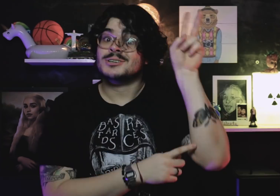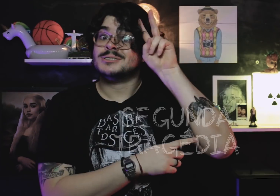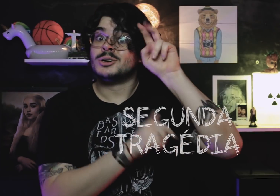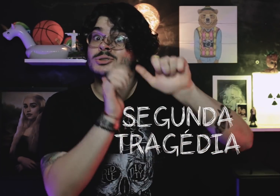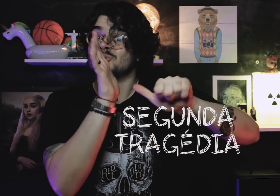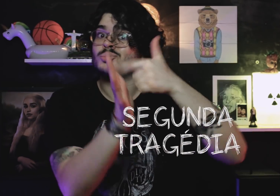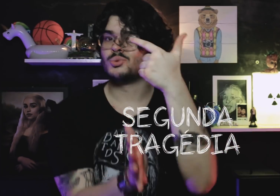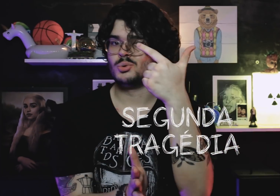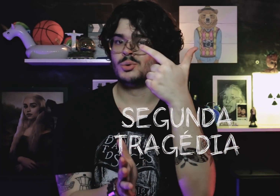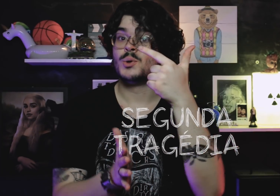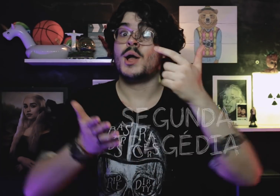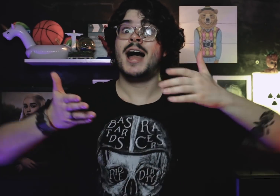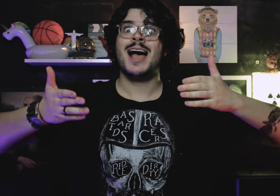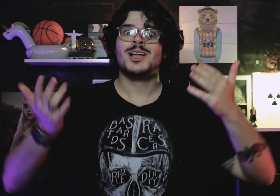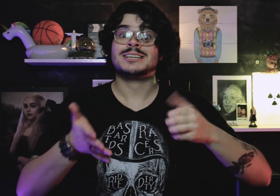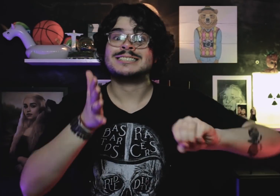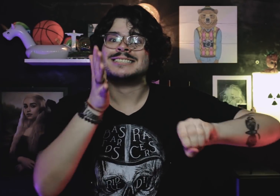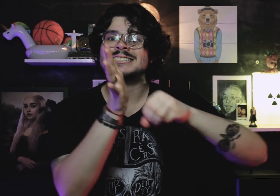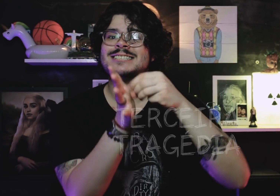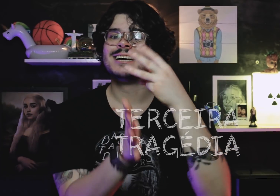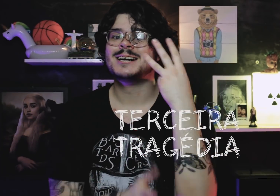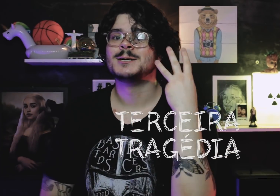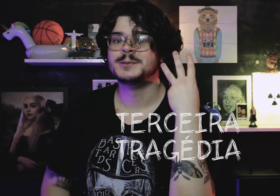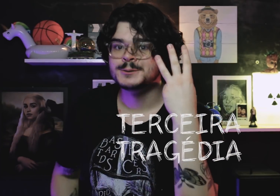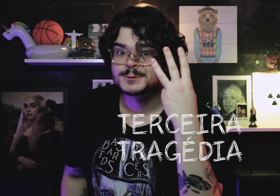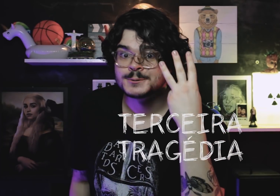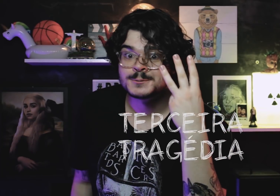This was the second tragedy, already the third ...